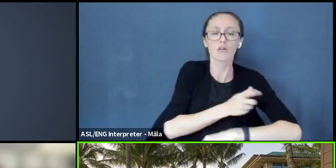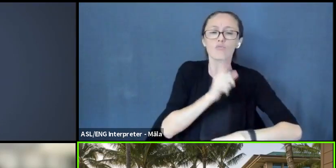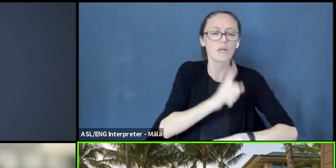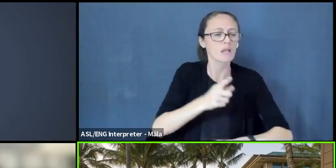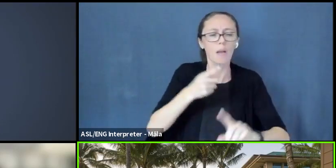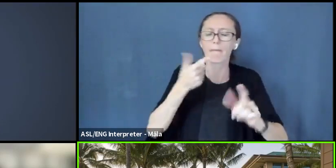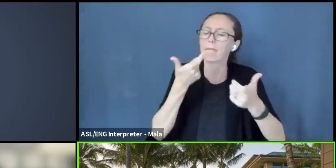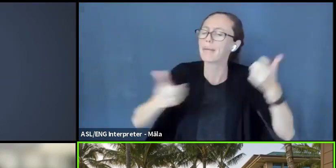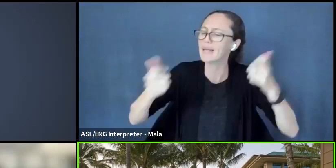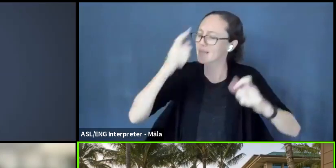and the death.